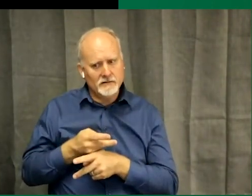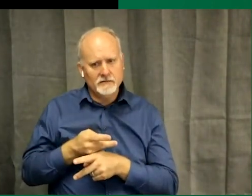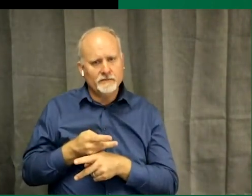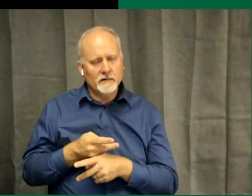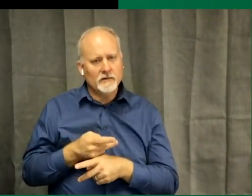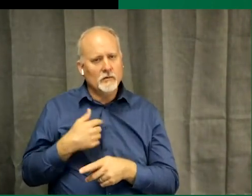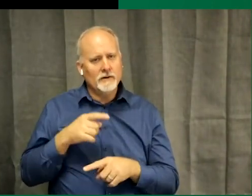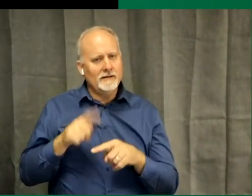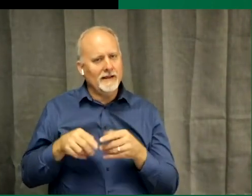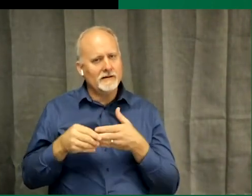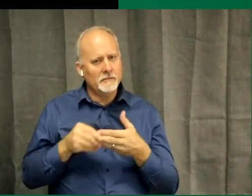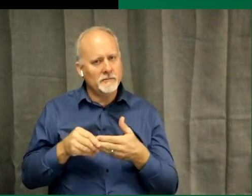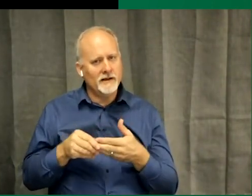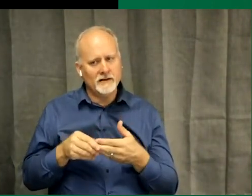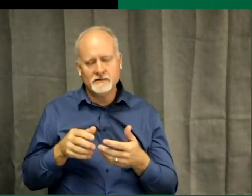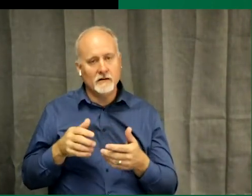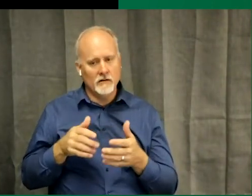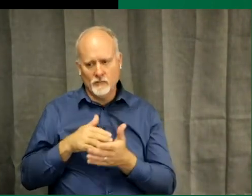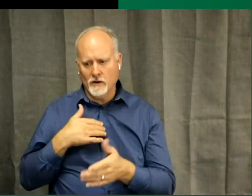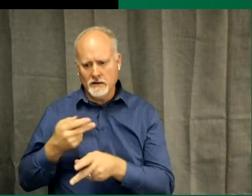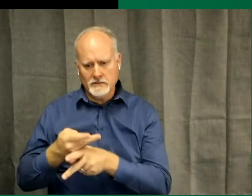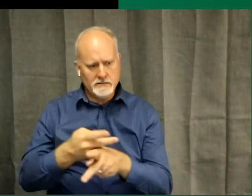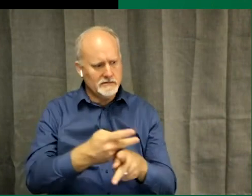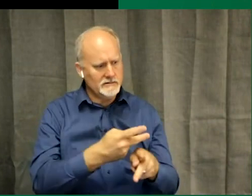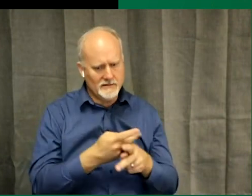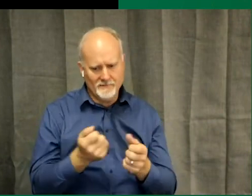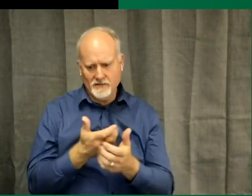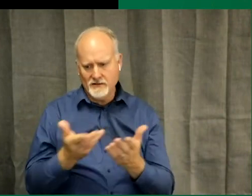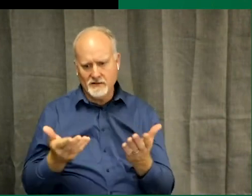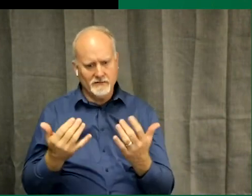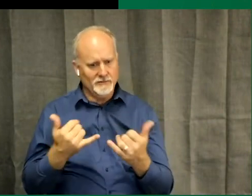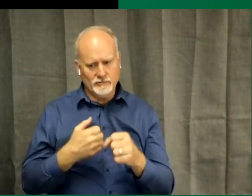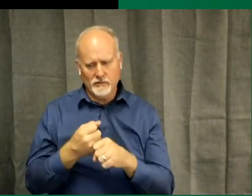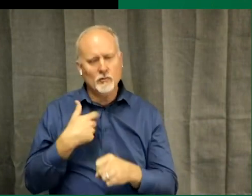a lot of the time since we're managing everything during 2020 we forget to remember that we actually